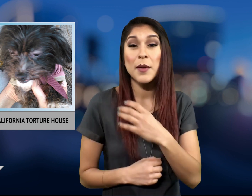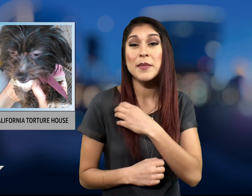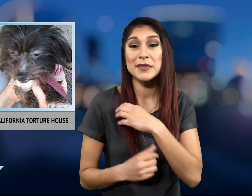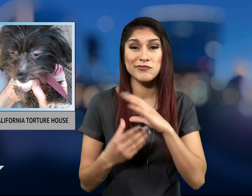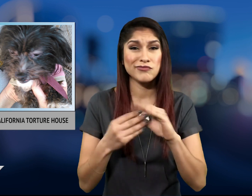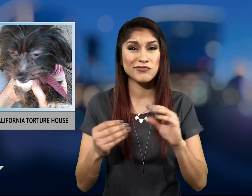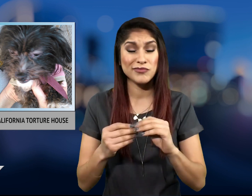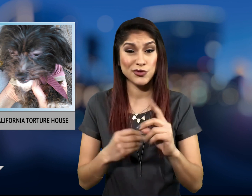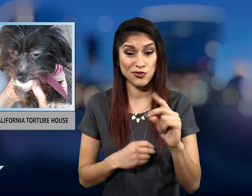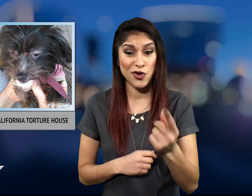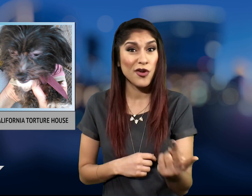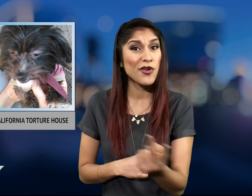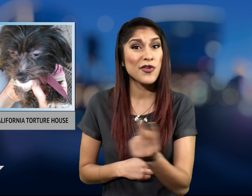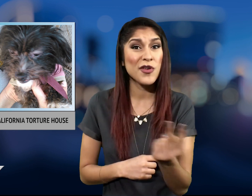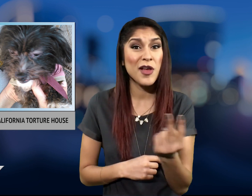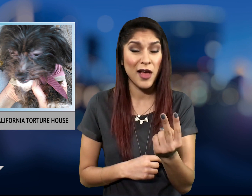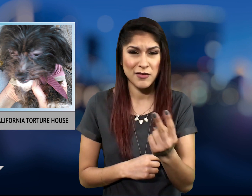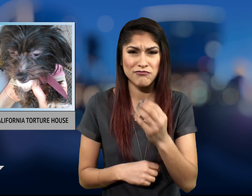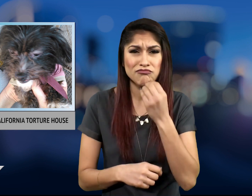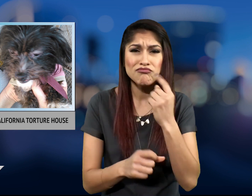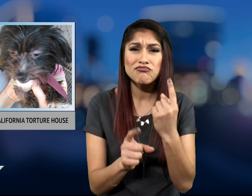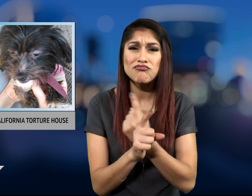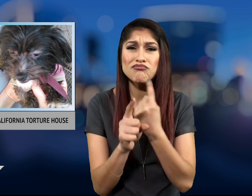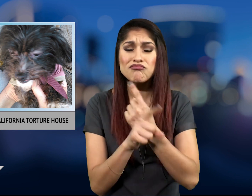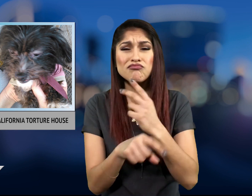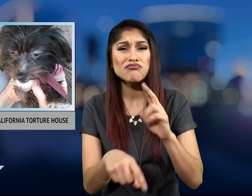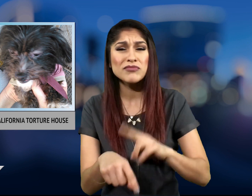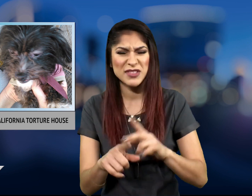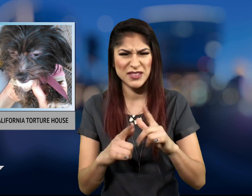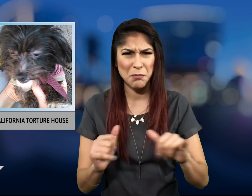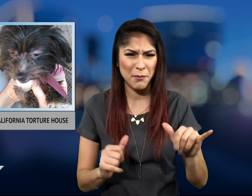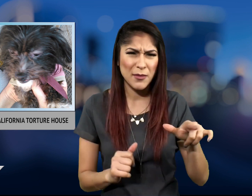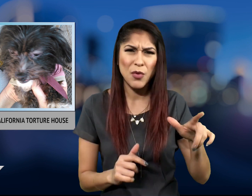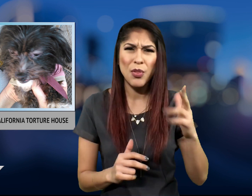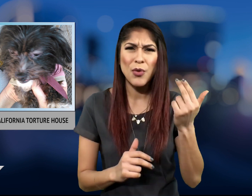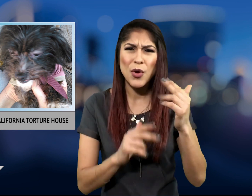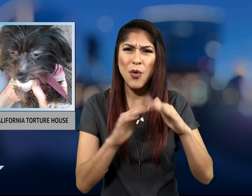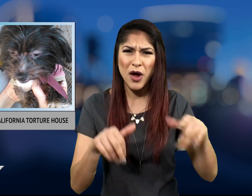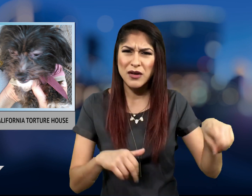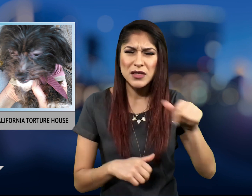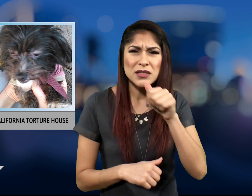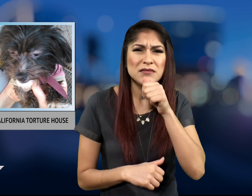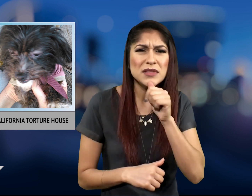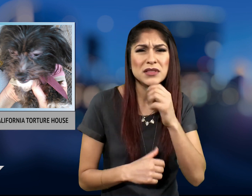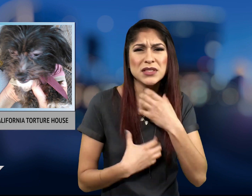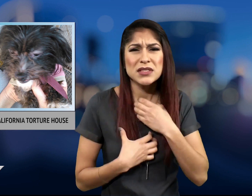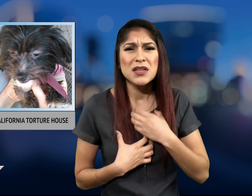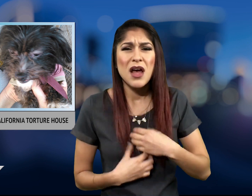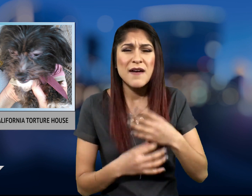Police say the dogs were clearly well fed, while the 13 children were starved and taunted